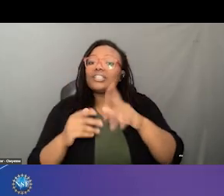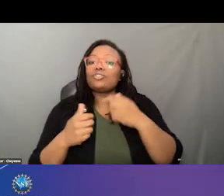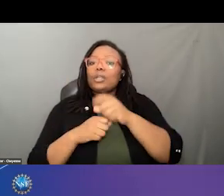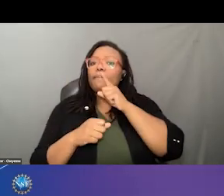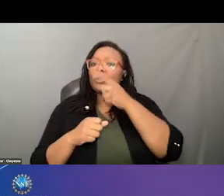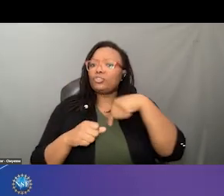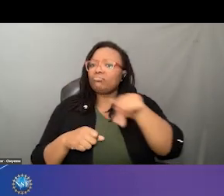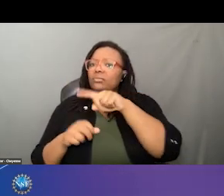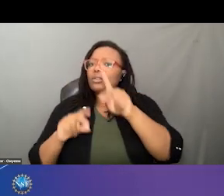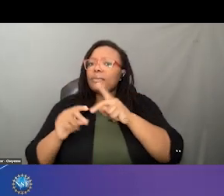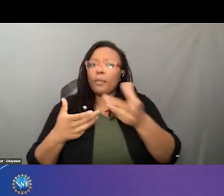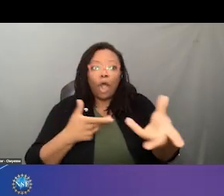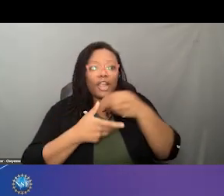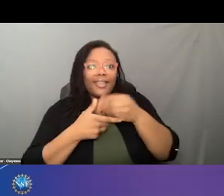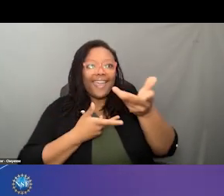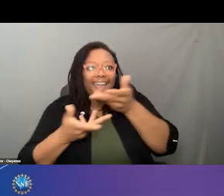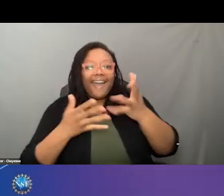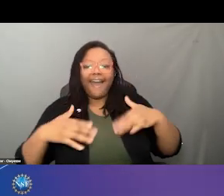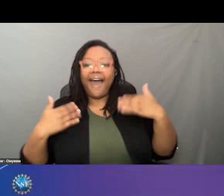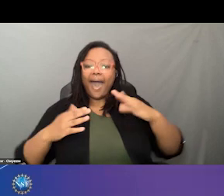And you want to make sure that people are engaged and happy.